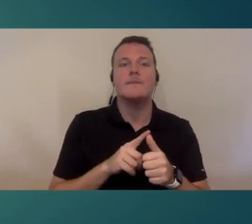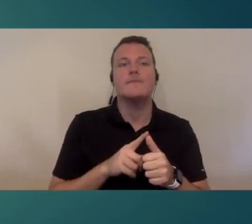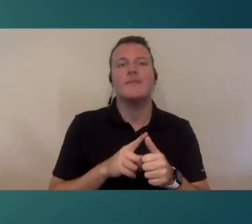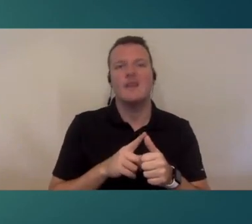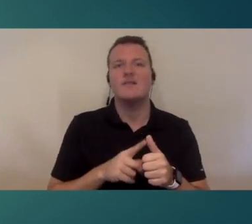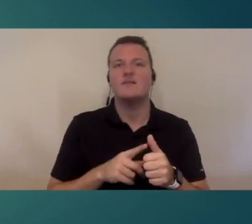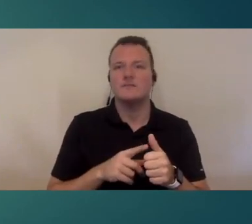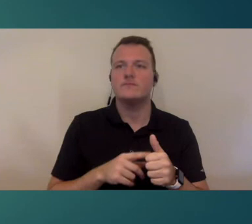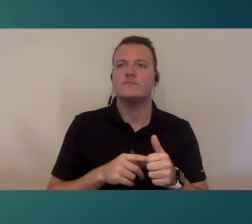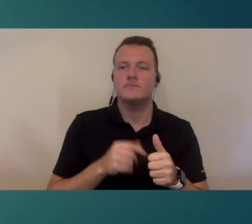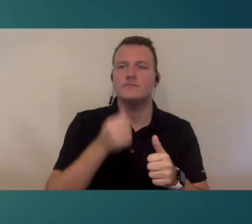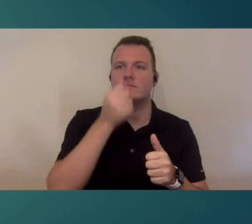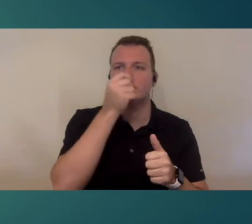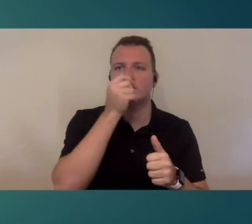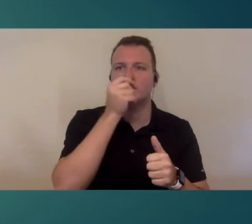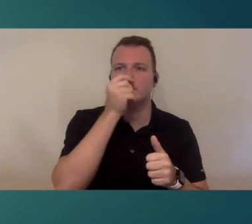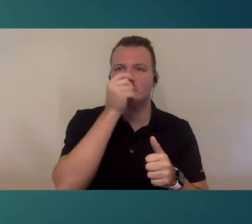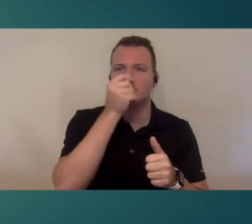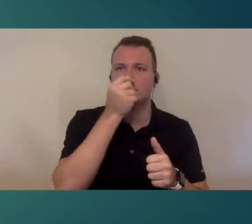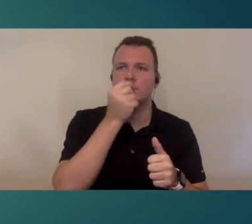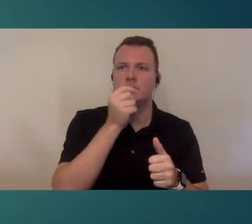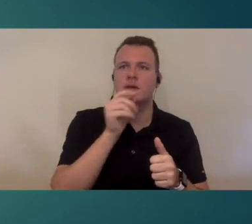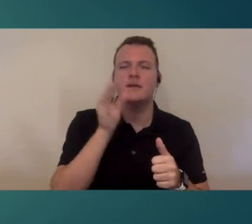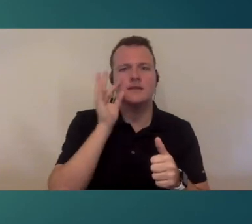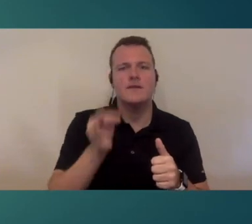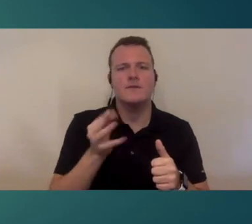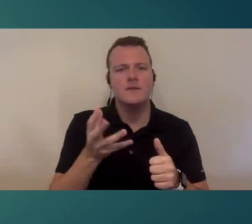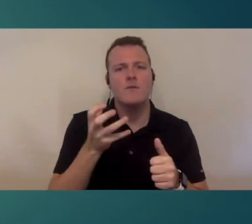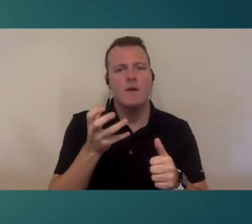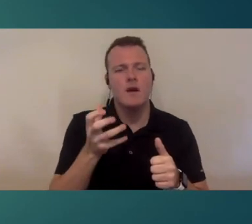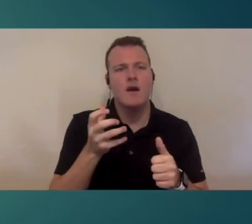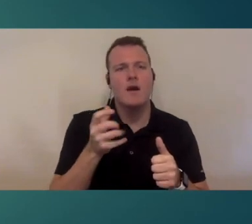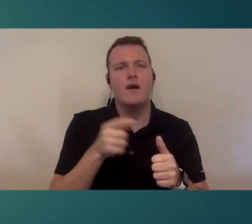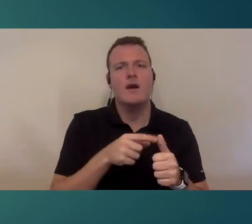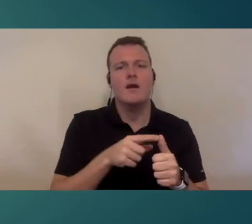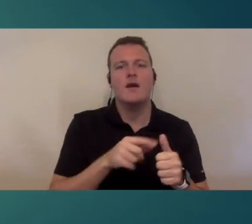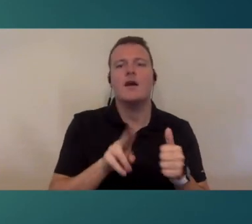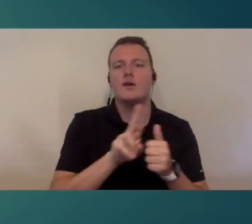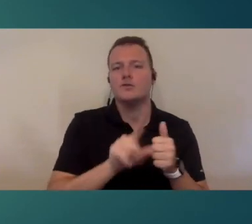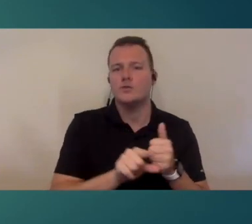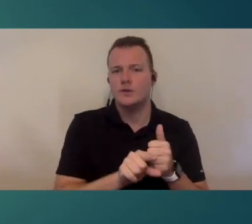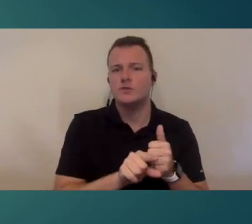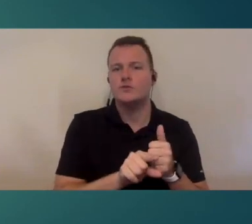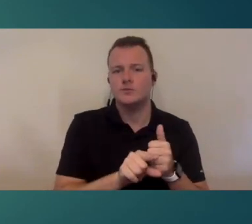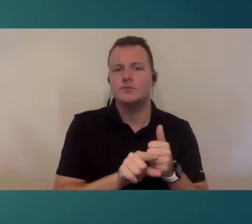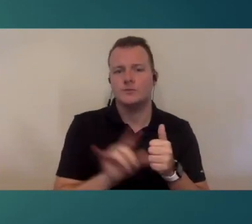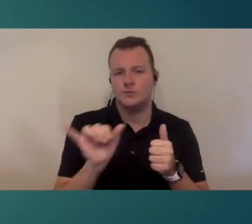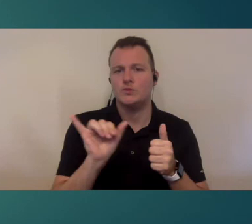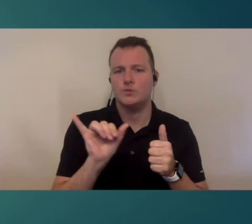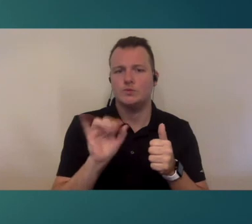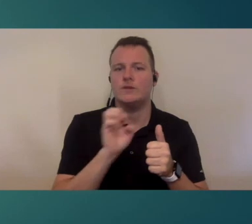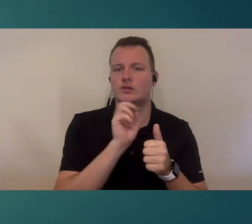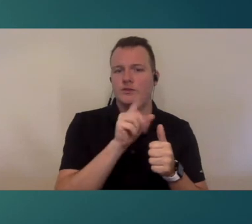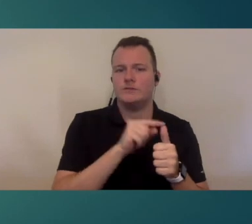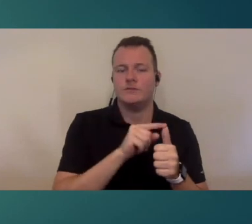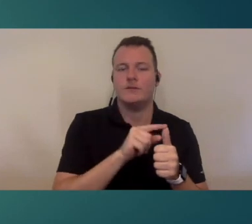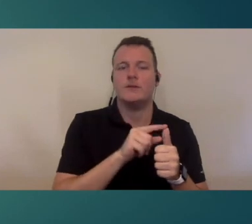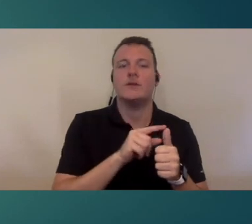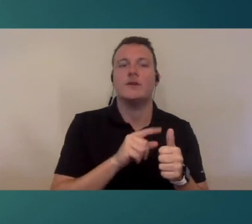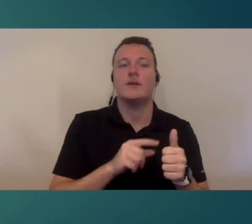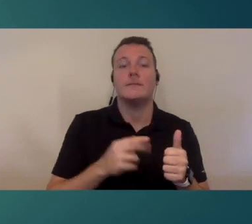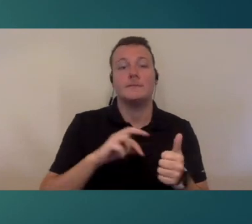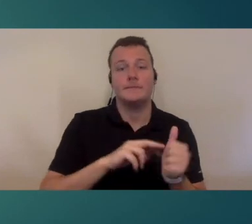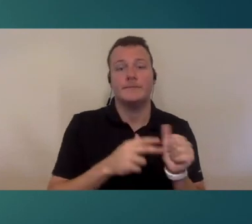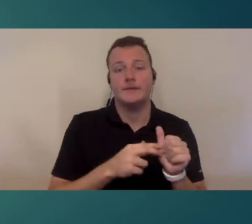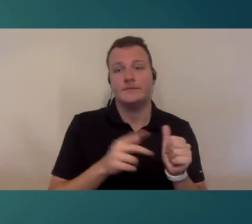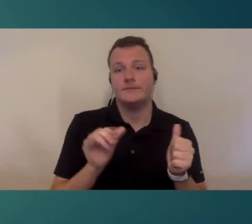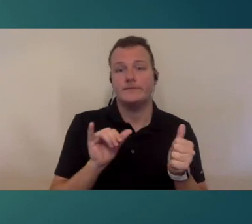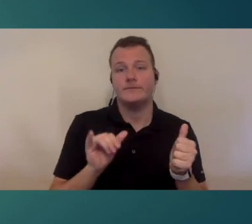to see the undergraduate degree as well. So you may not go into a lot of your